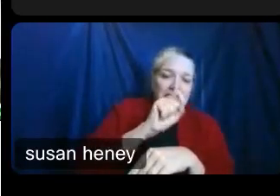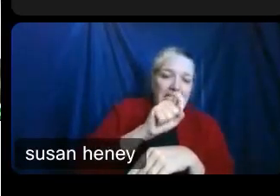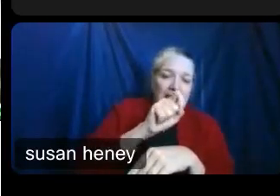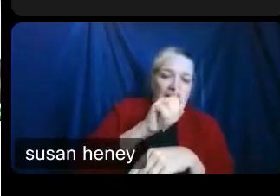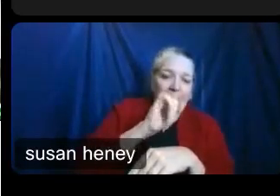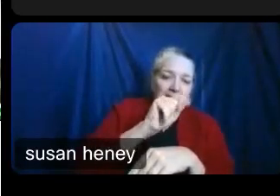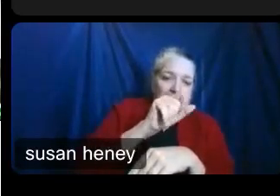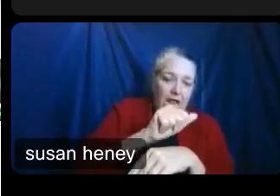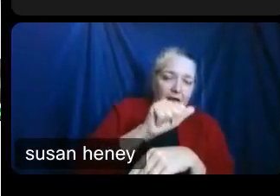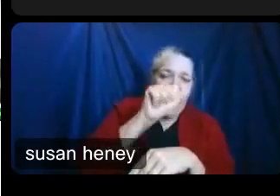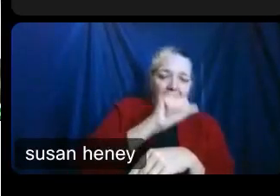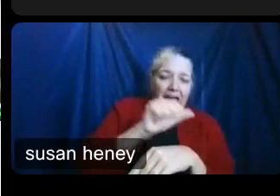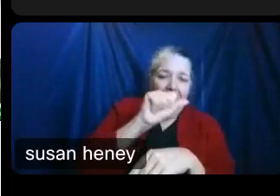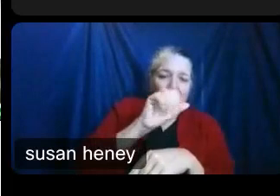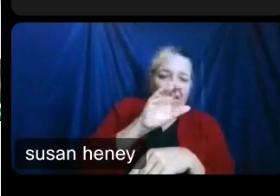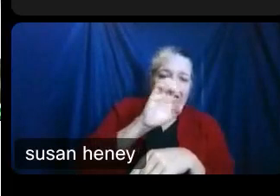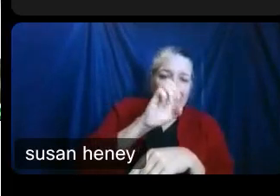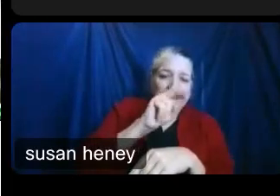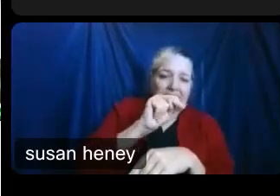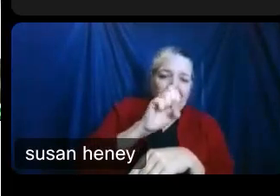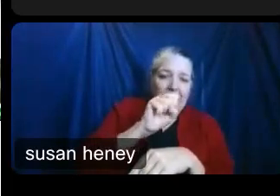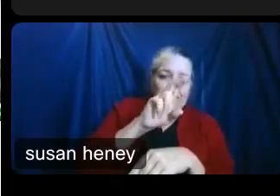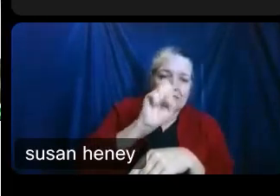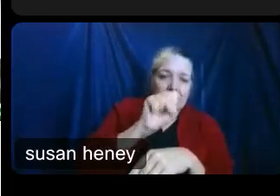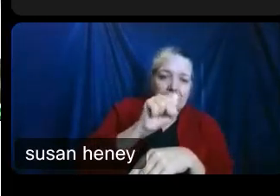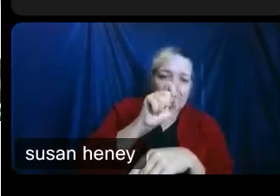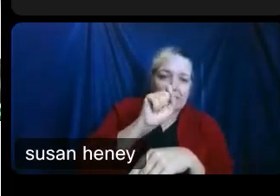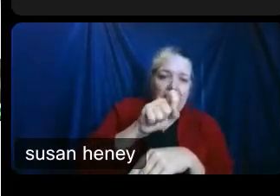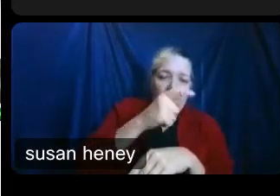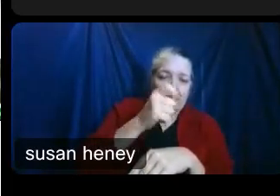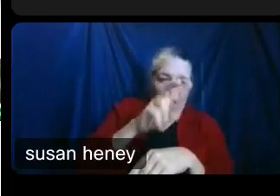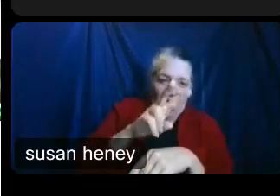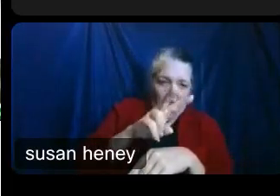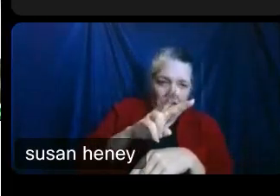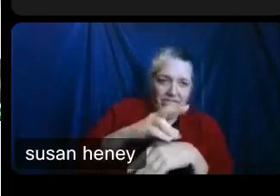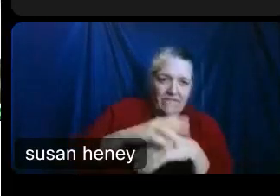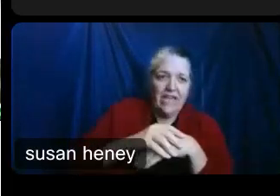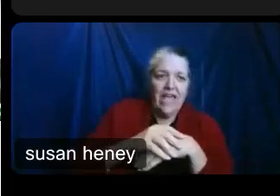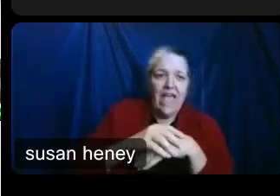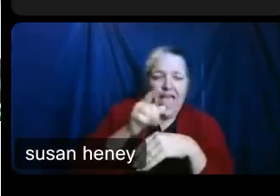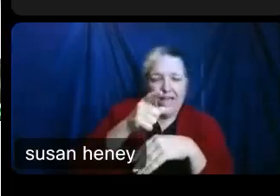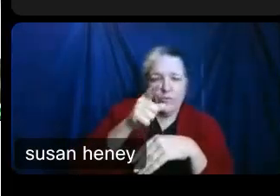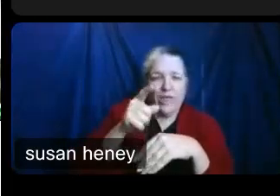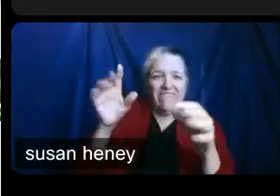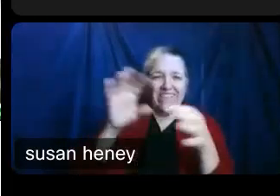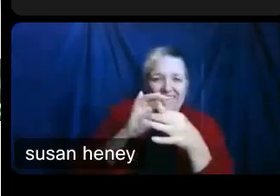have our resources page available, linked on this slide so that gives you recent video